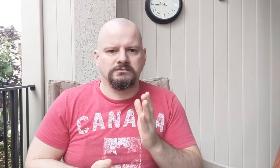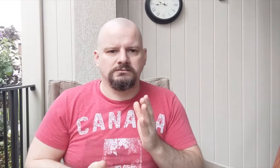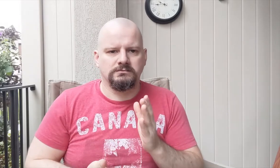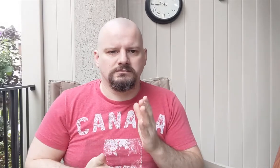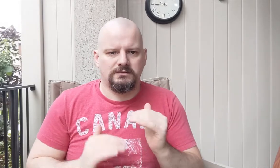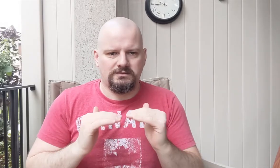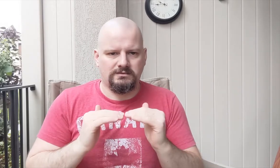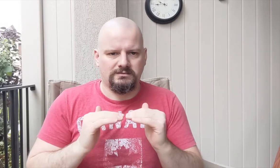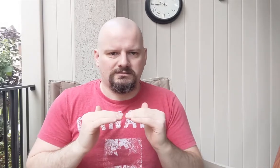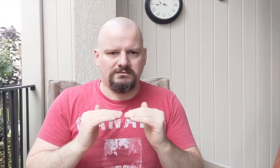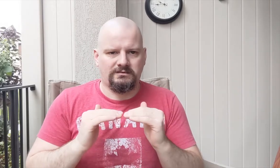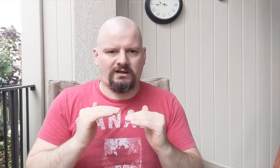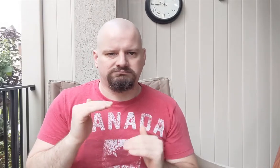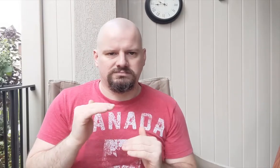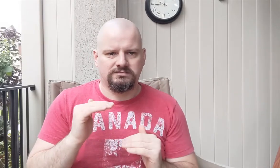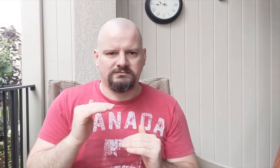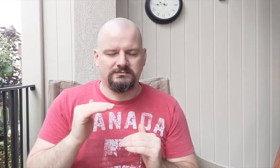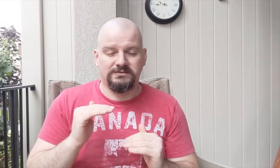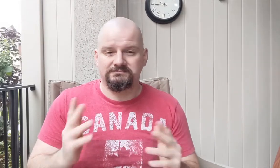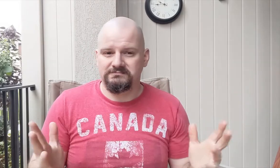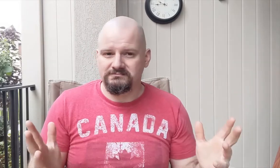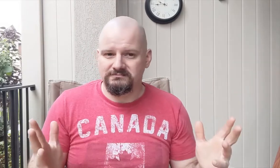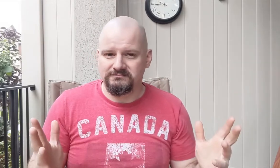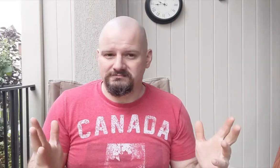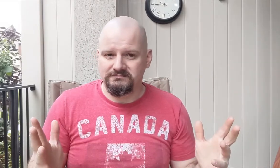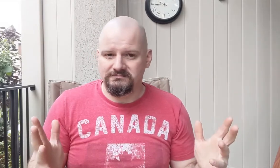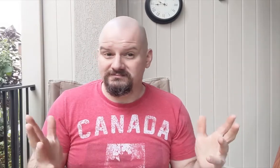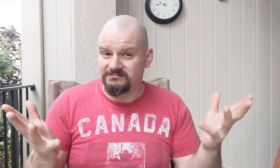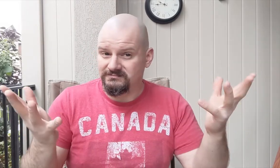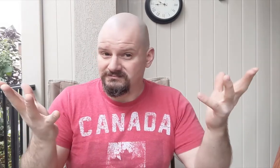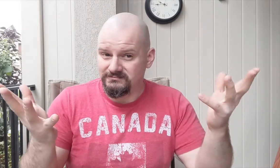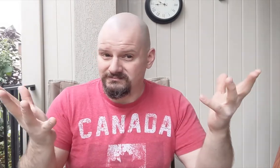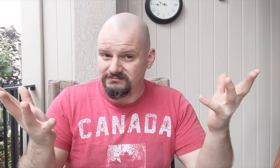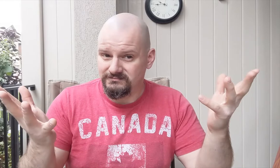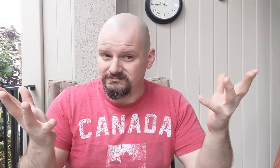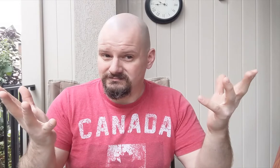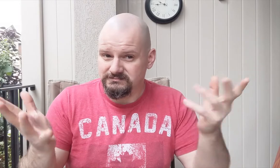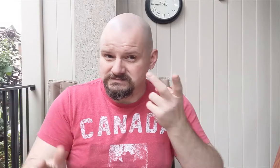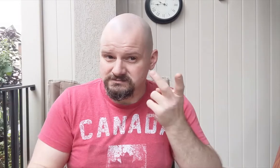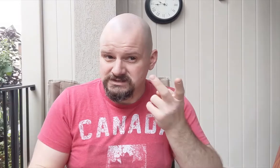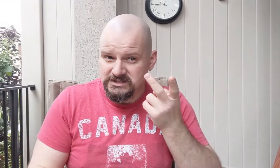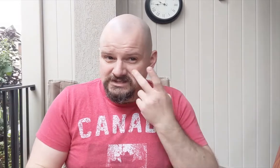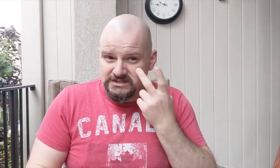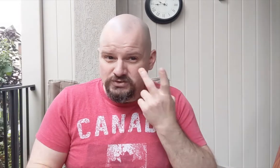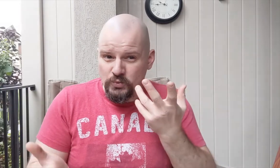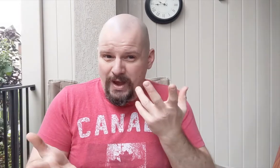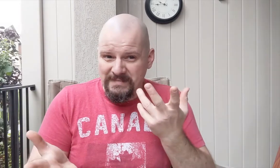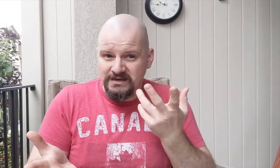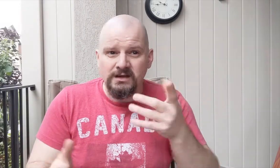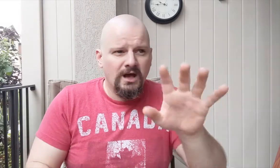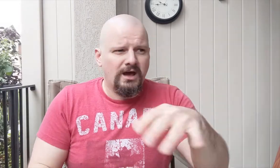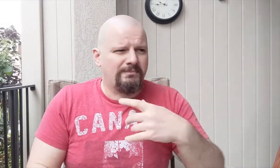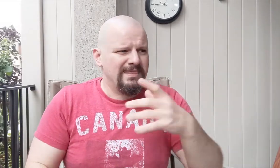They made it inferior. Look... You see what I mean?